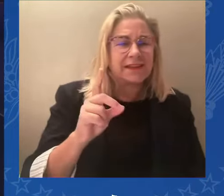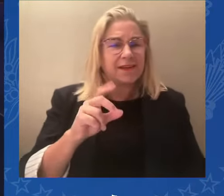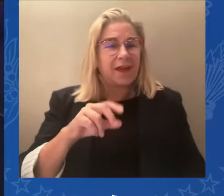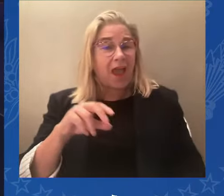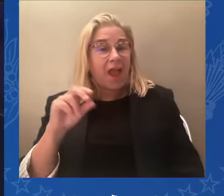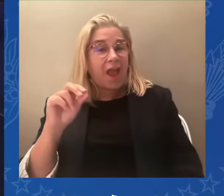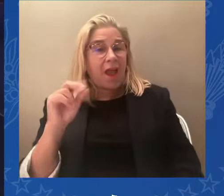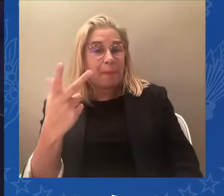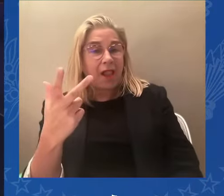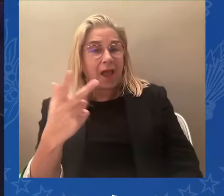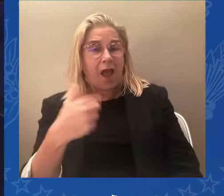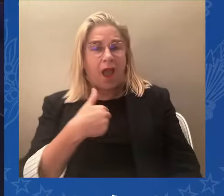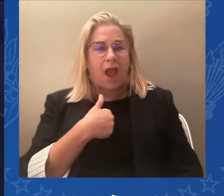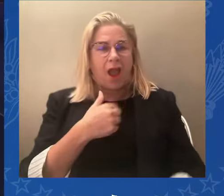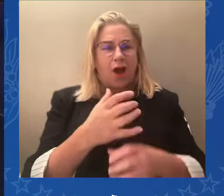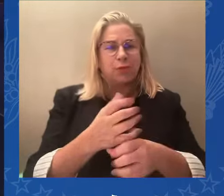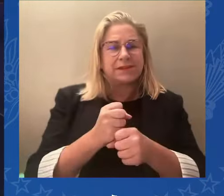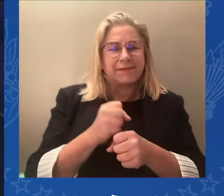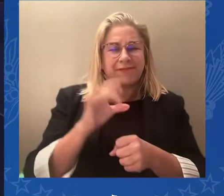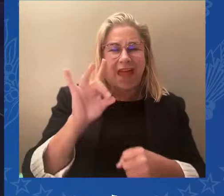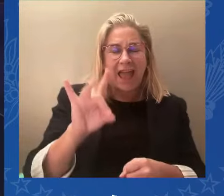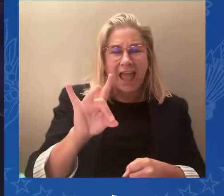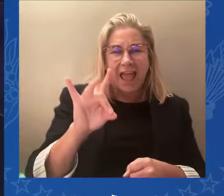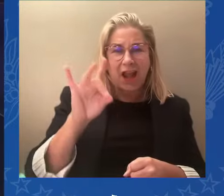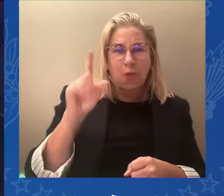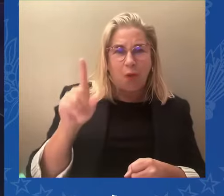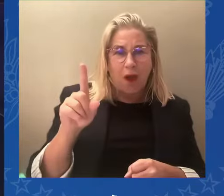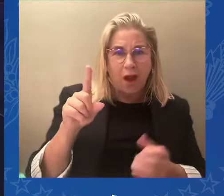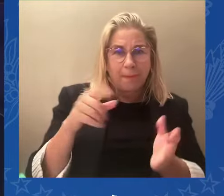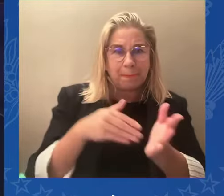the most ever, led by Black voters all across America.